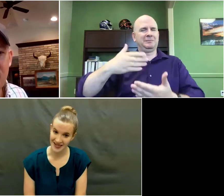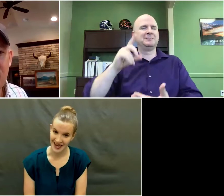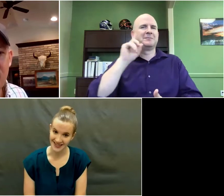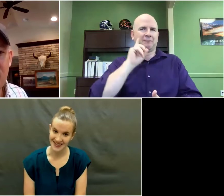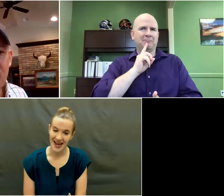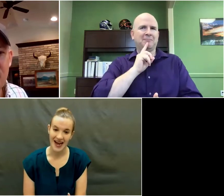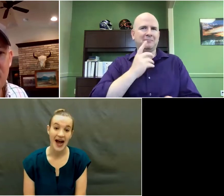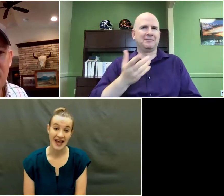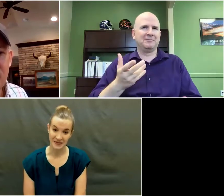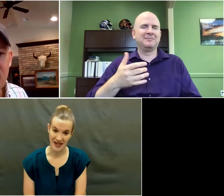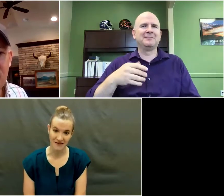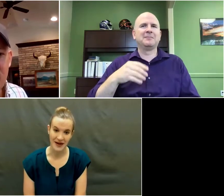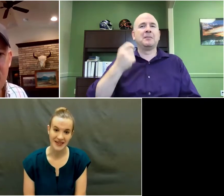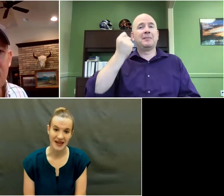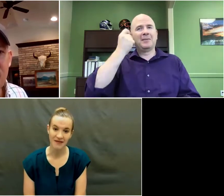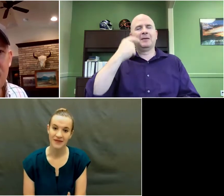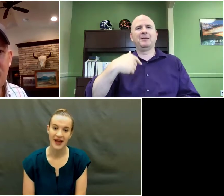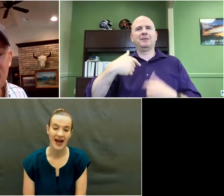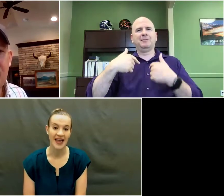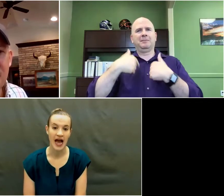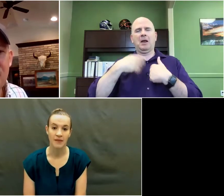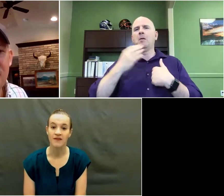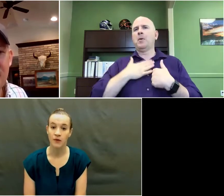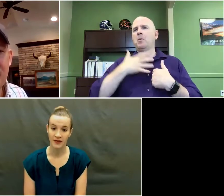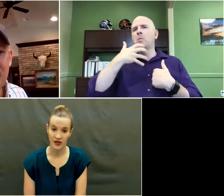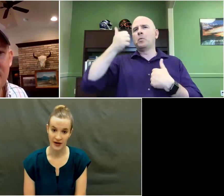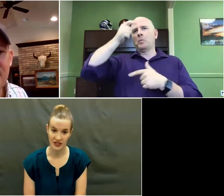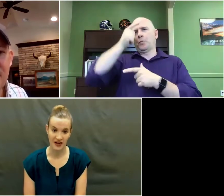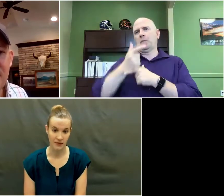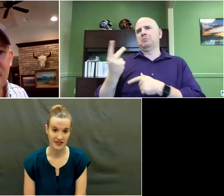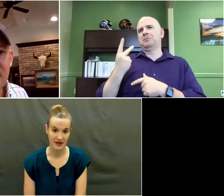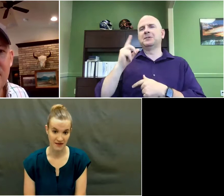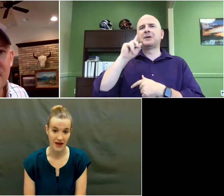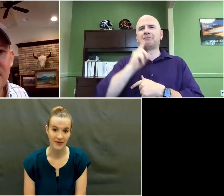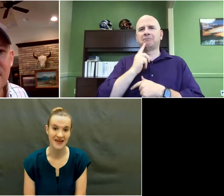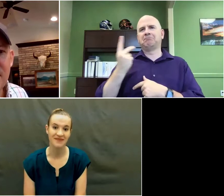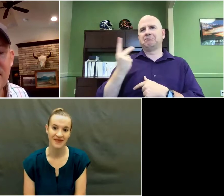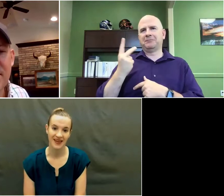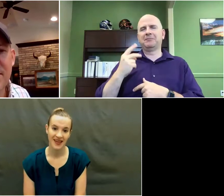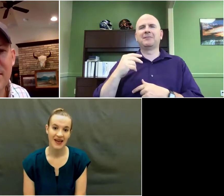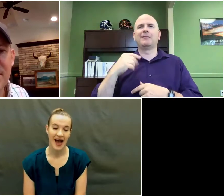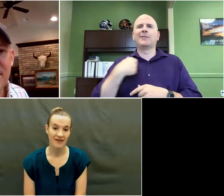guessed, I am Deaf myself. I am the fourth generation deaf person in my family. I have an